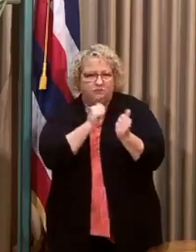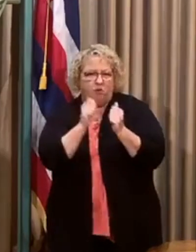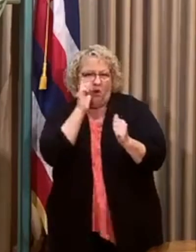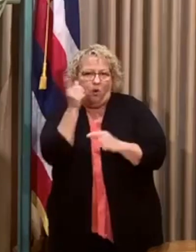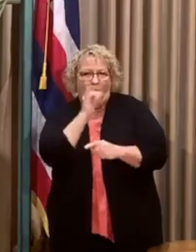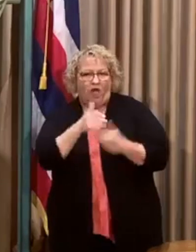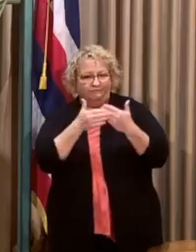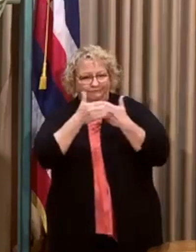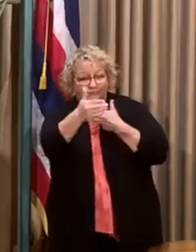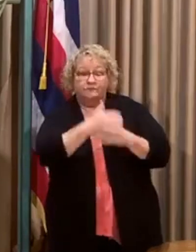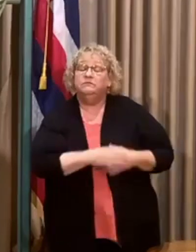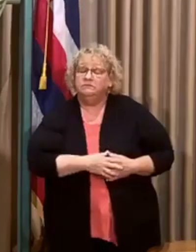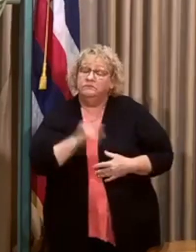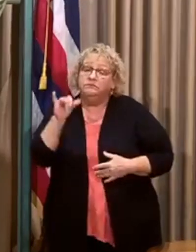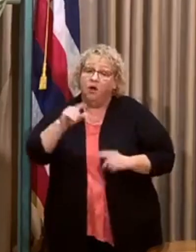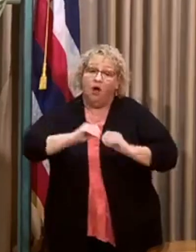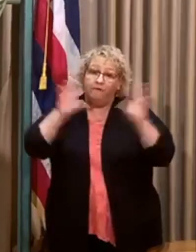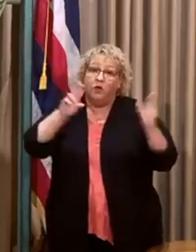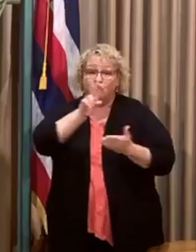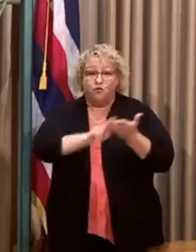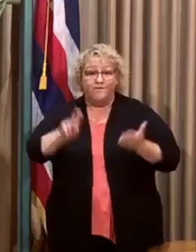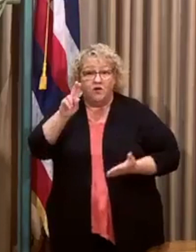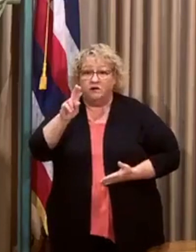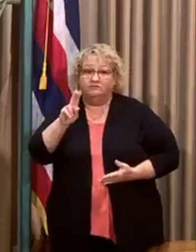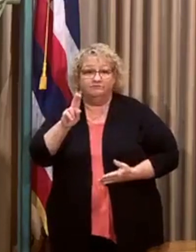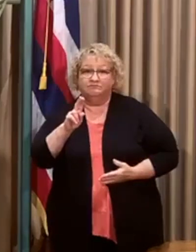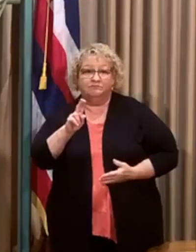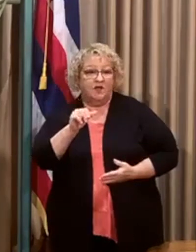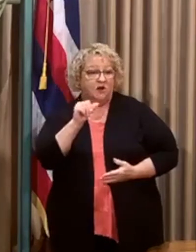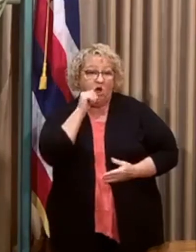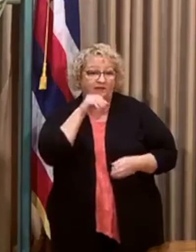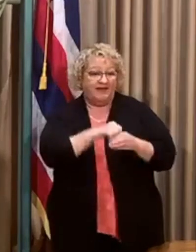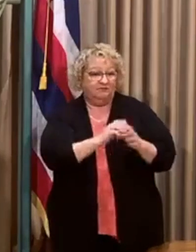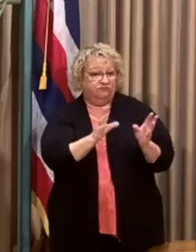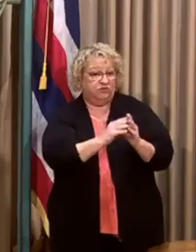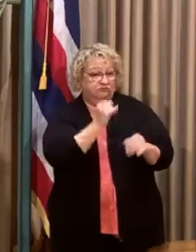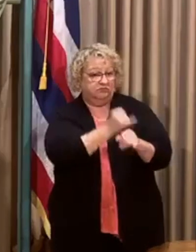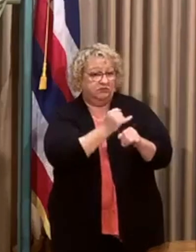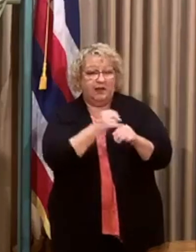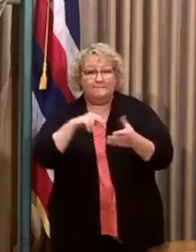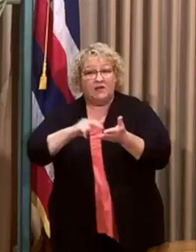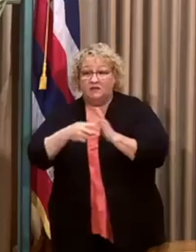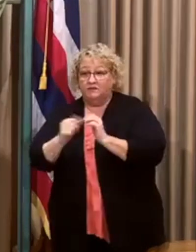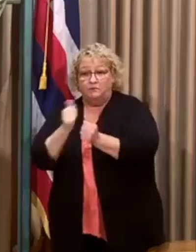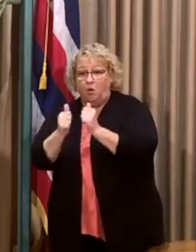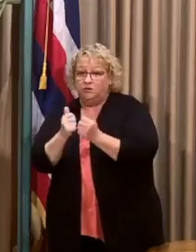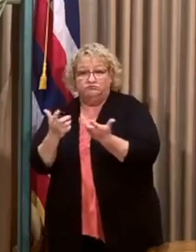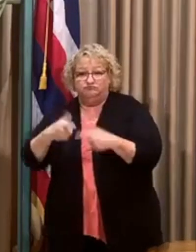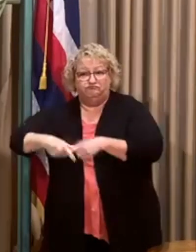But clearly, if a university is not in session, intercollegiate athletics will not be in session.